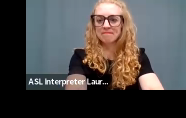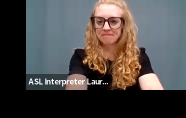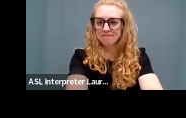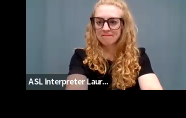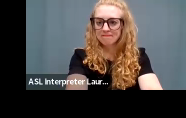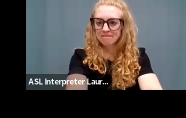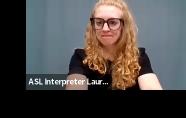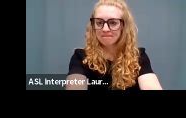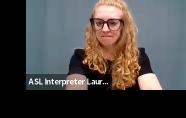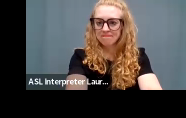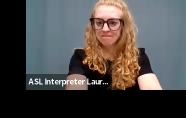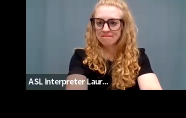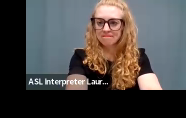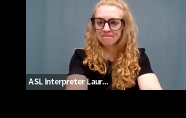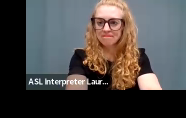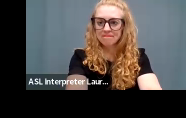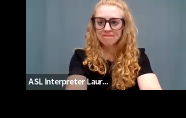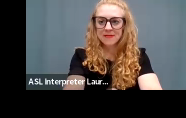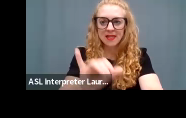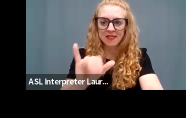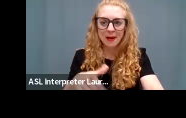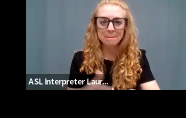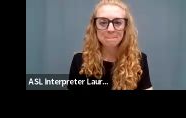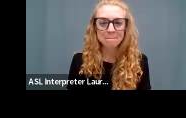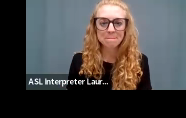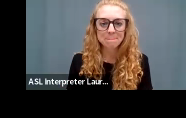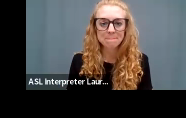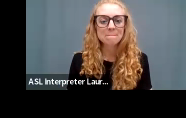there can we confirm that you can see my screen